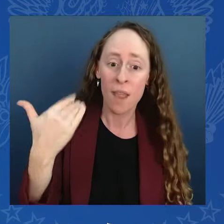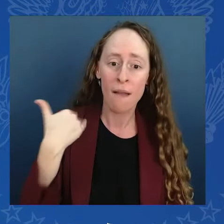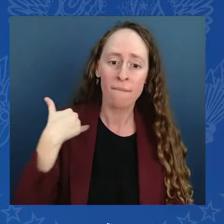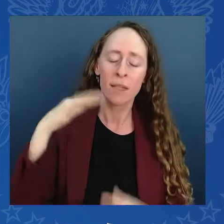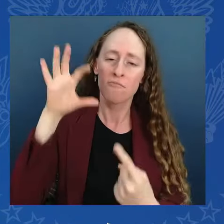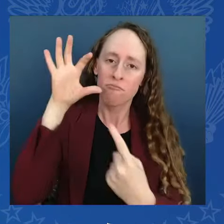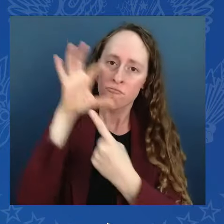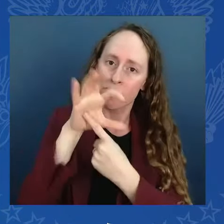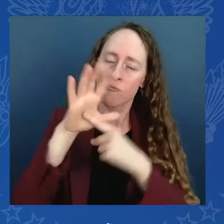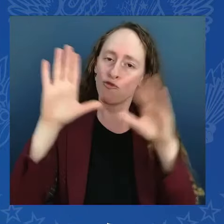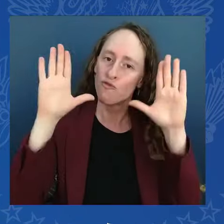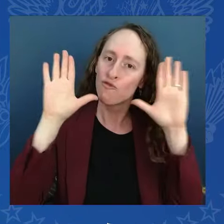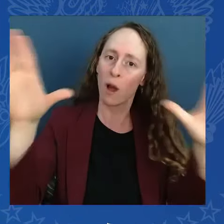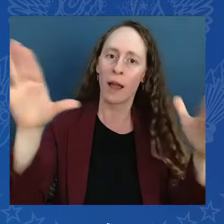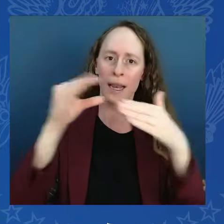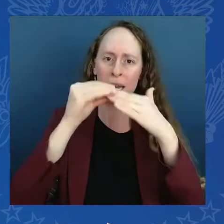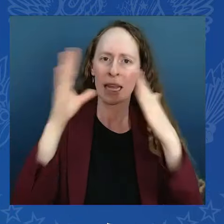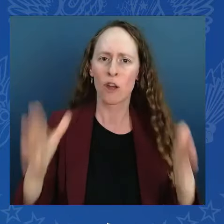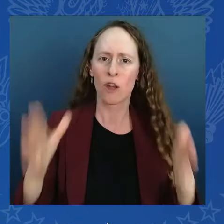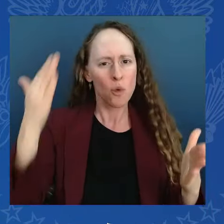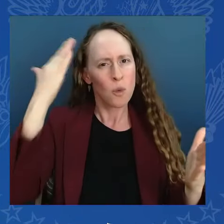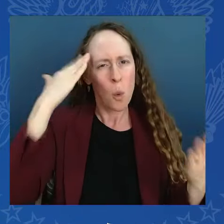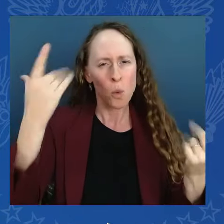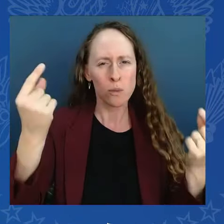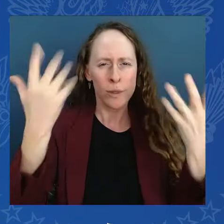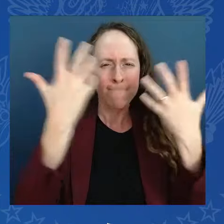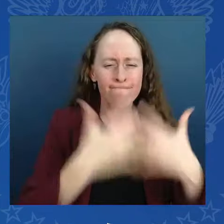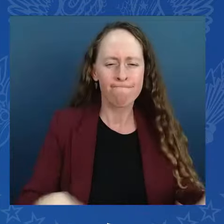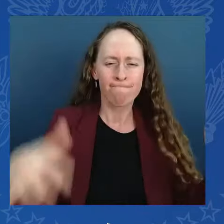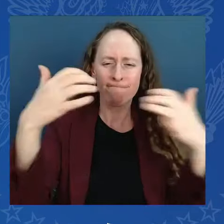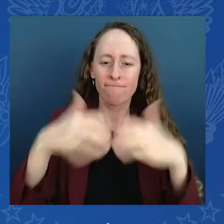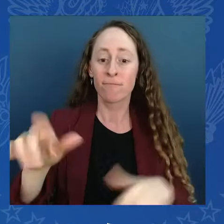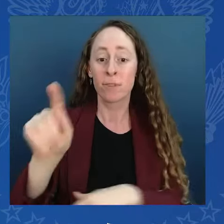but I think Tony is one of the three best governors in the United States of America.